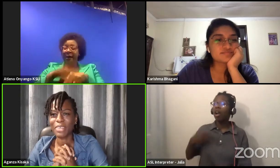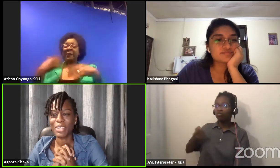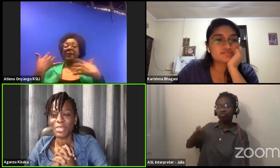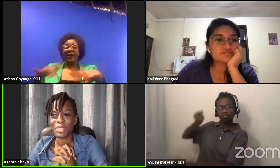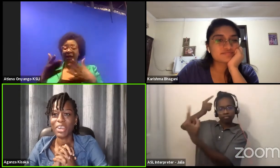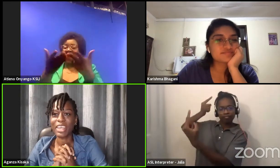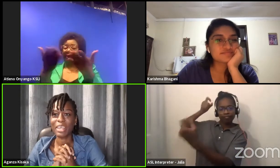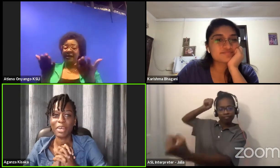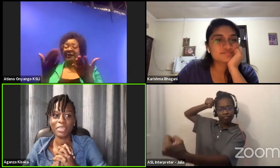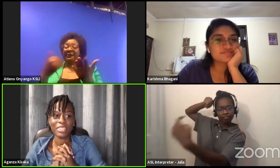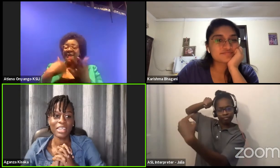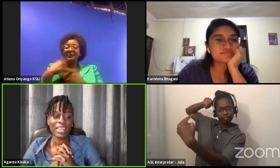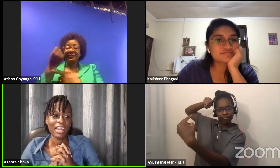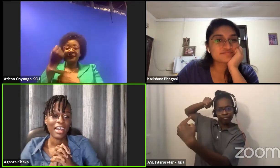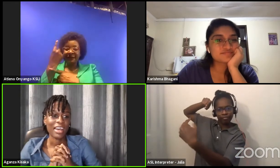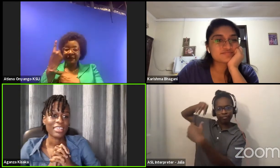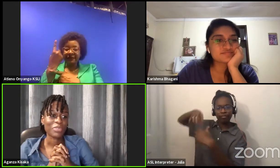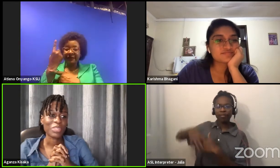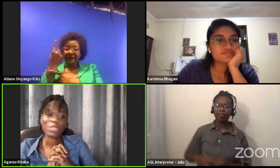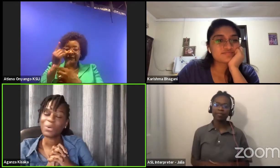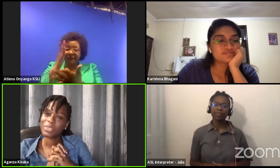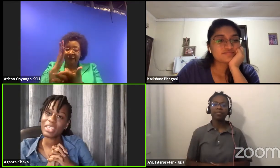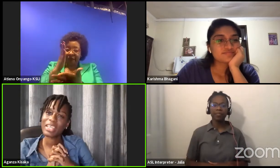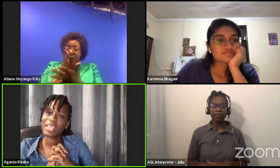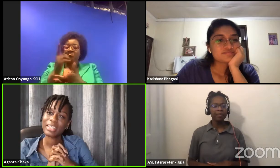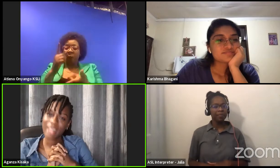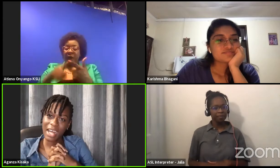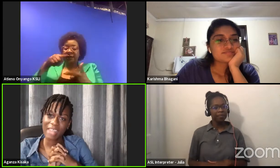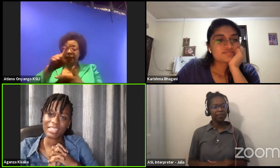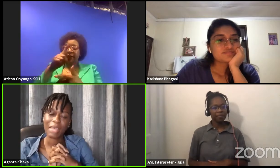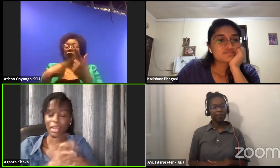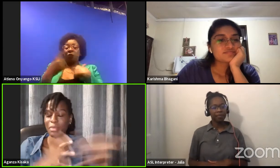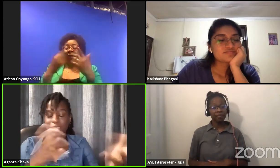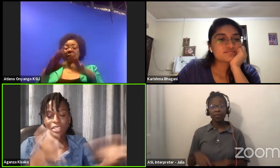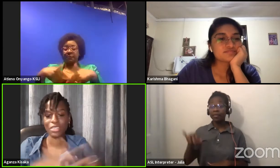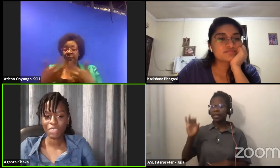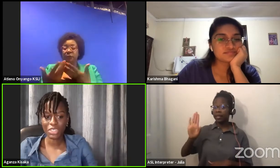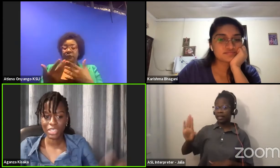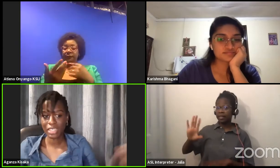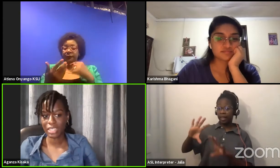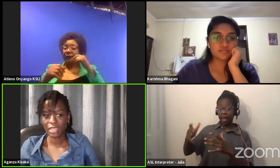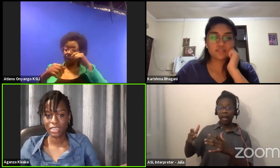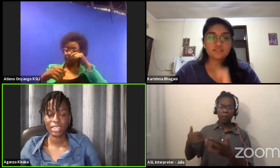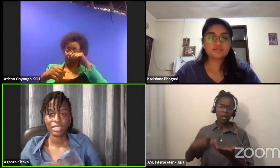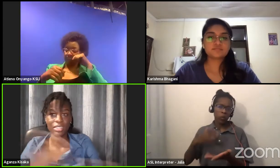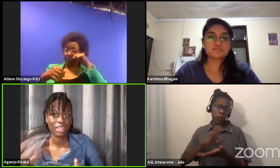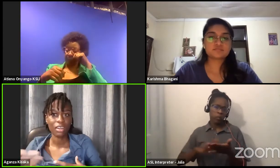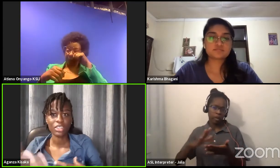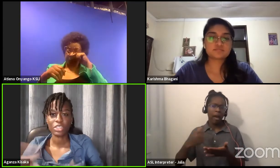what he was talking about and it was the only class. I mean at university I did theater and psychology,